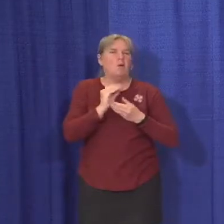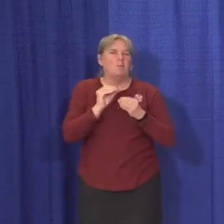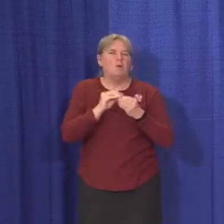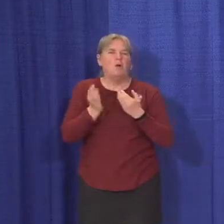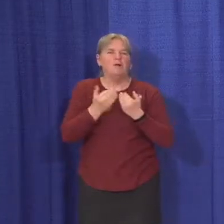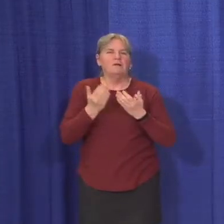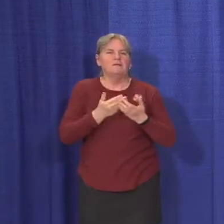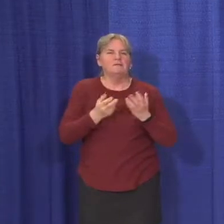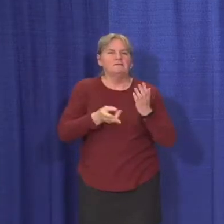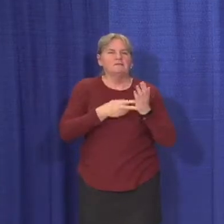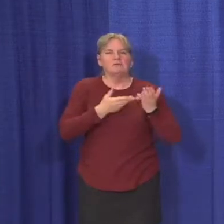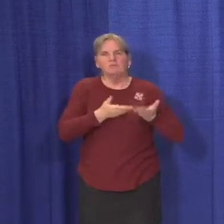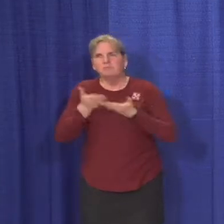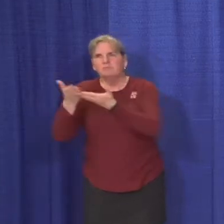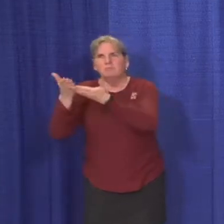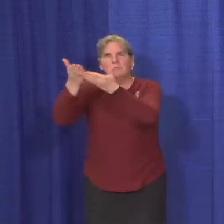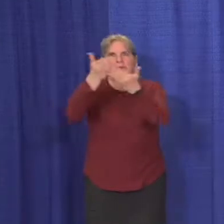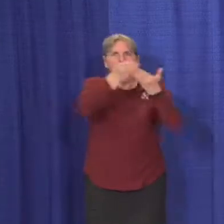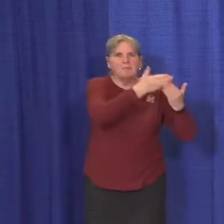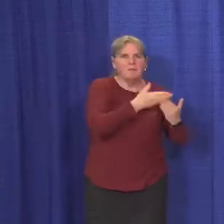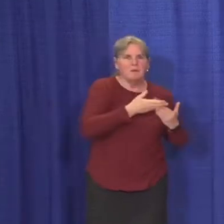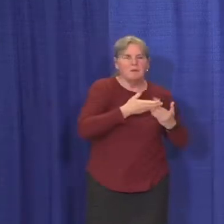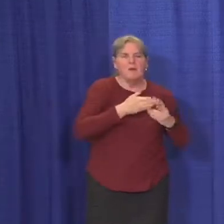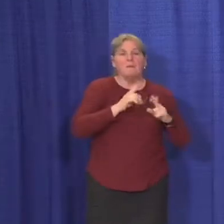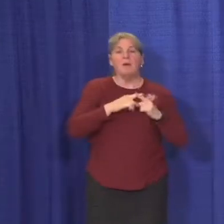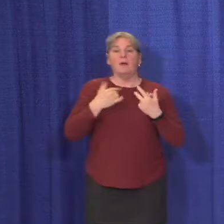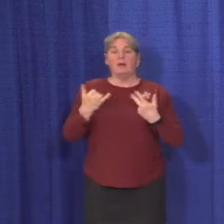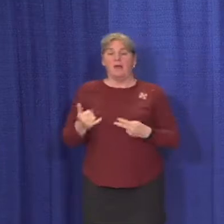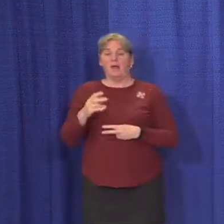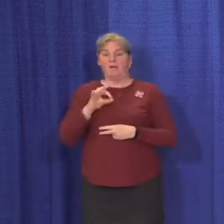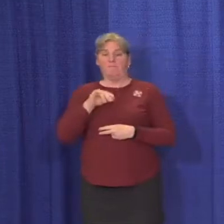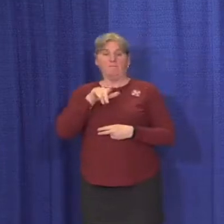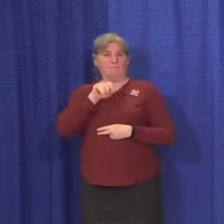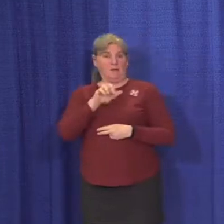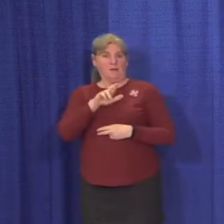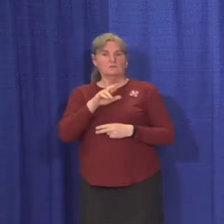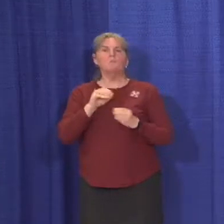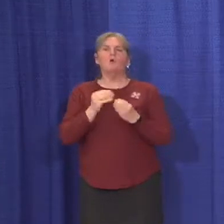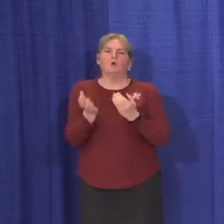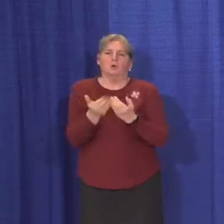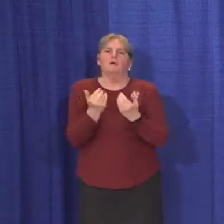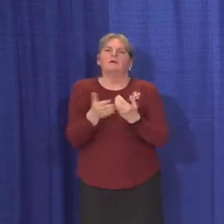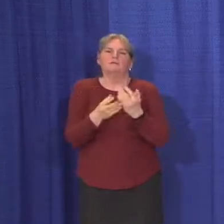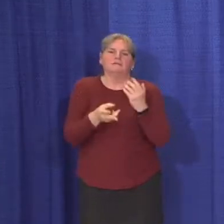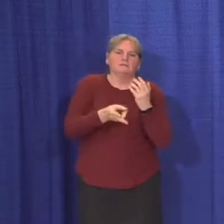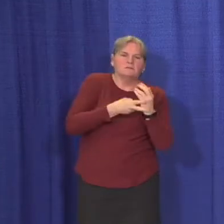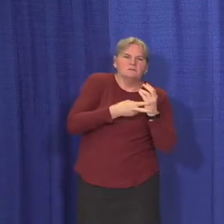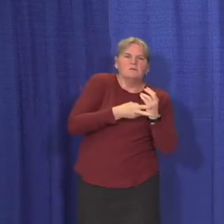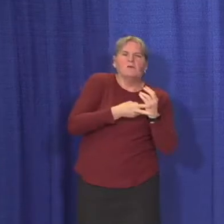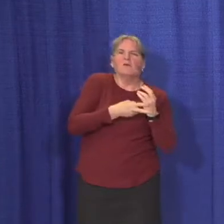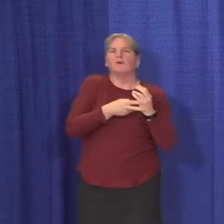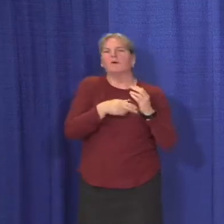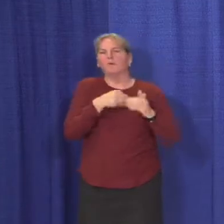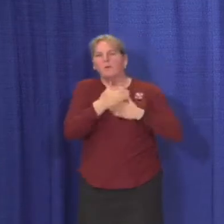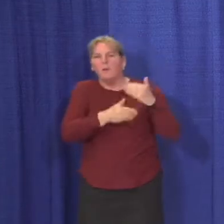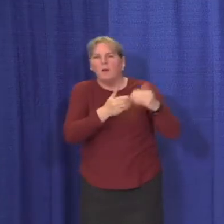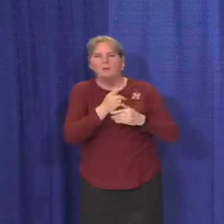moving around the territory, Pfizer has become easier to handle with subsequent